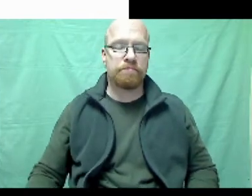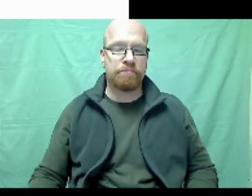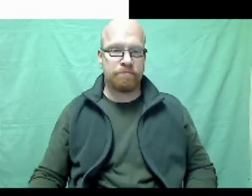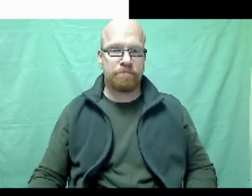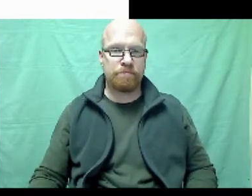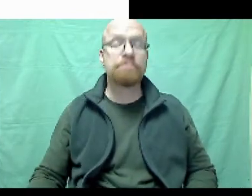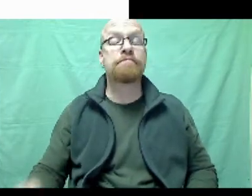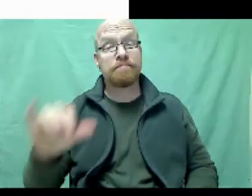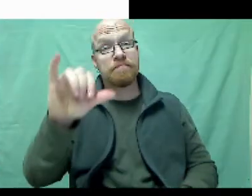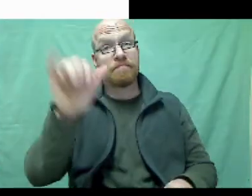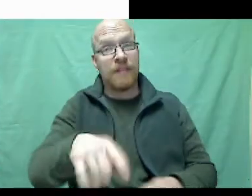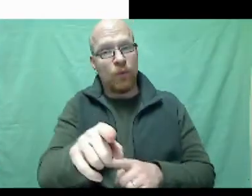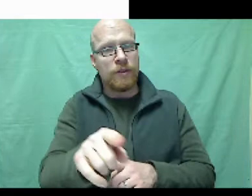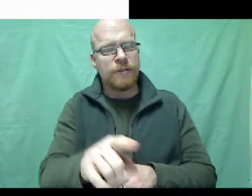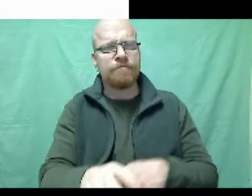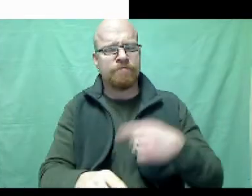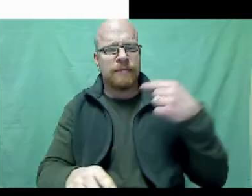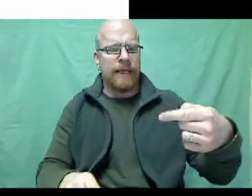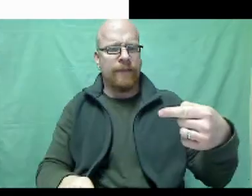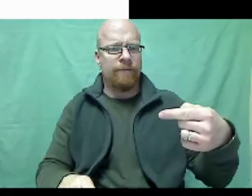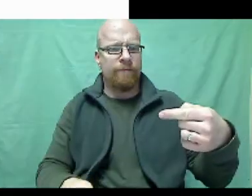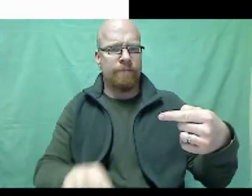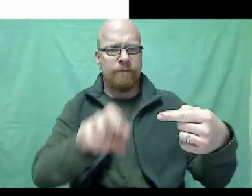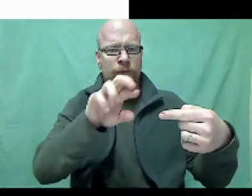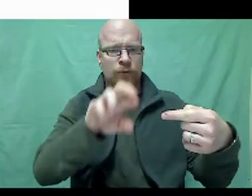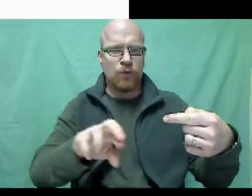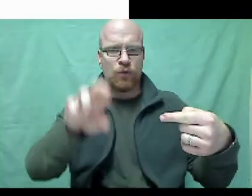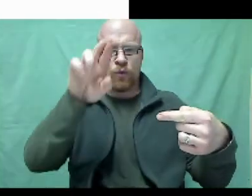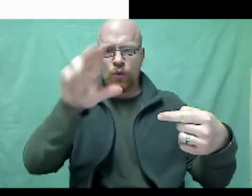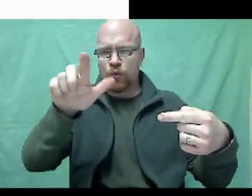OK? Now negative times the square root of 29 squared.